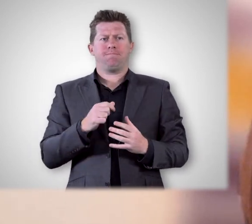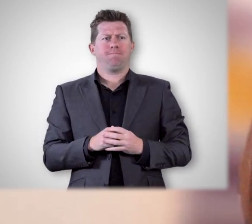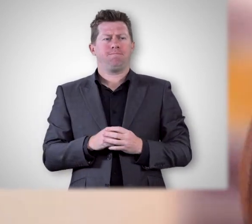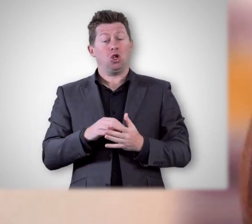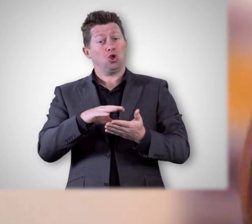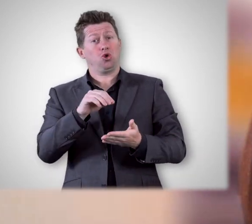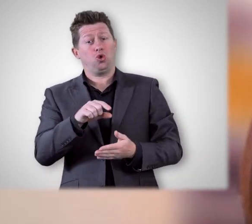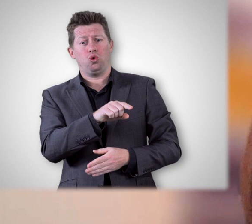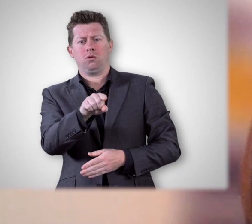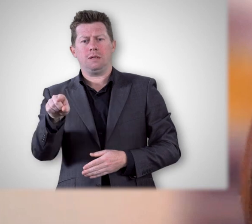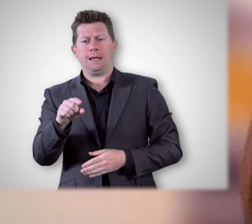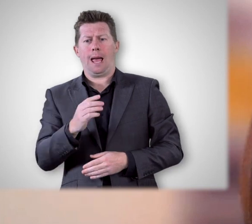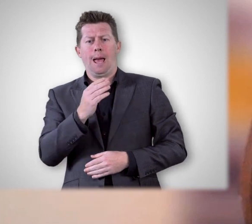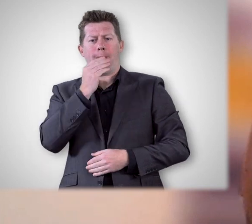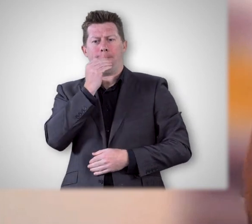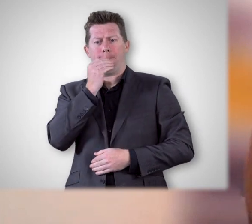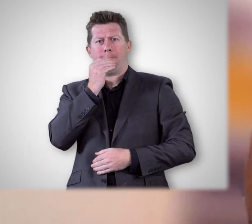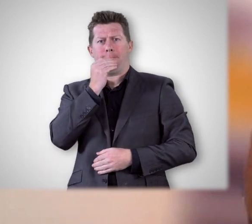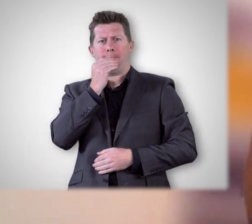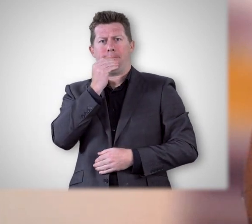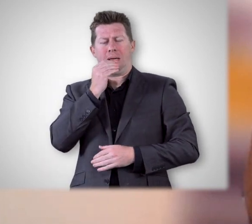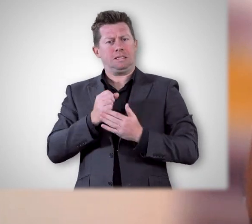group of learners who choose not to disclose that they have a disability.